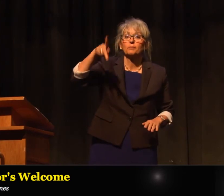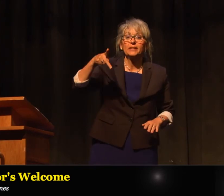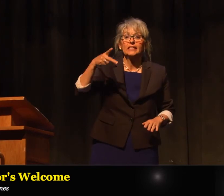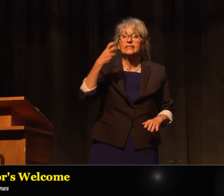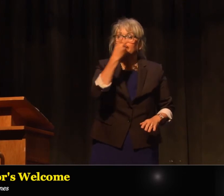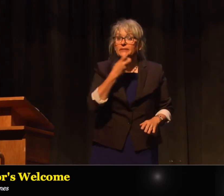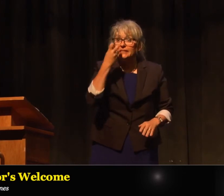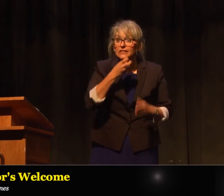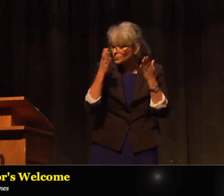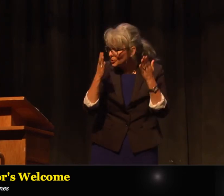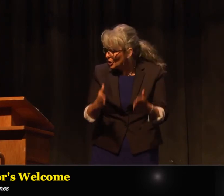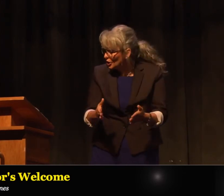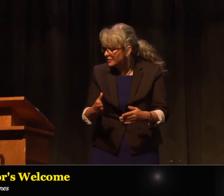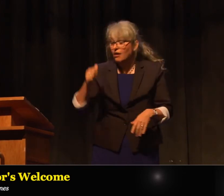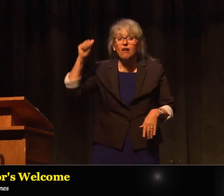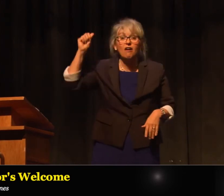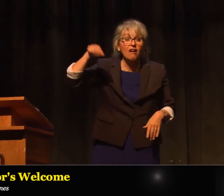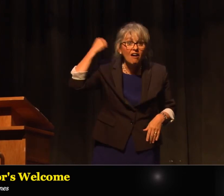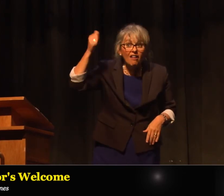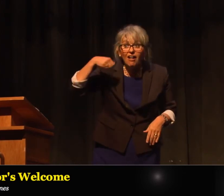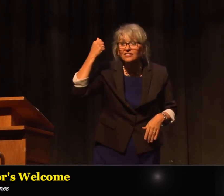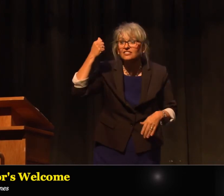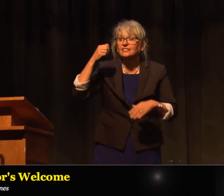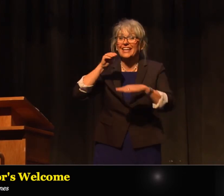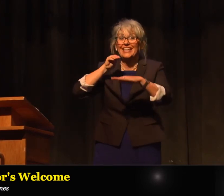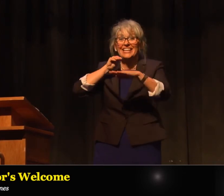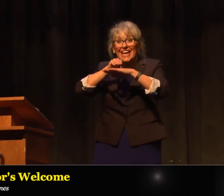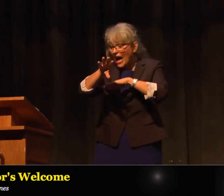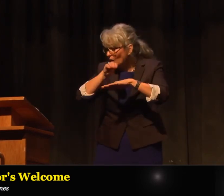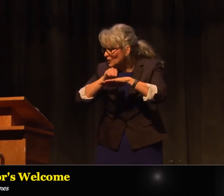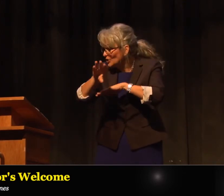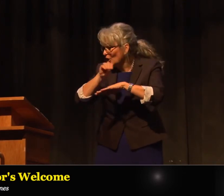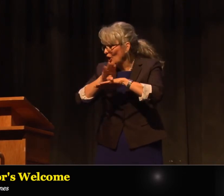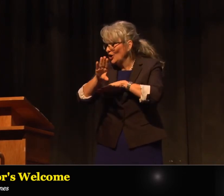the SLP, the speech person, the audiologist, the